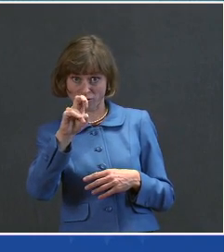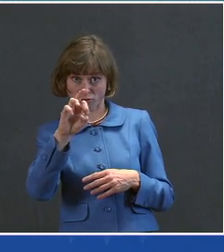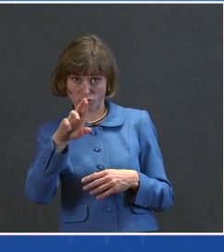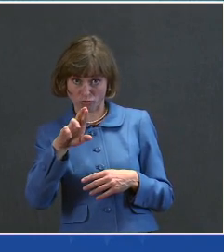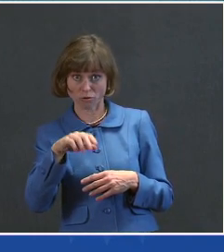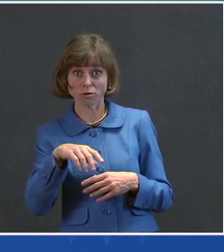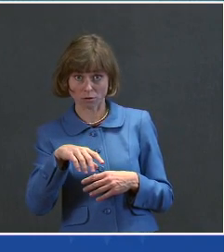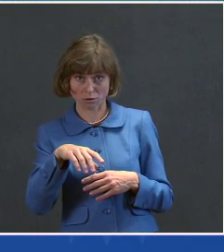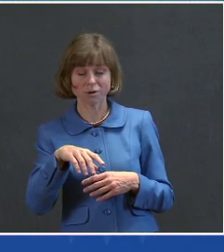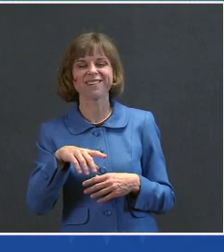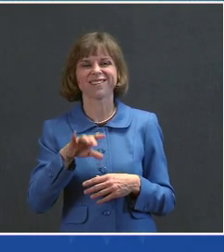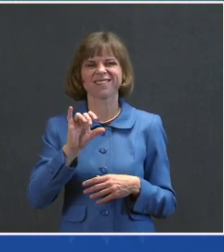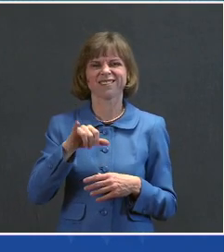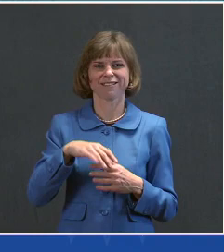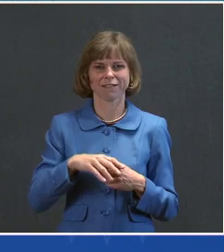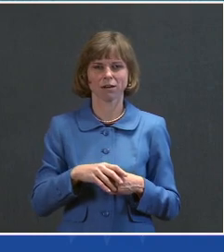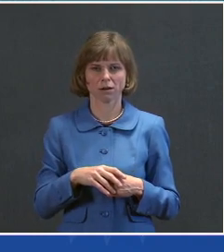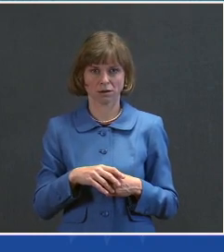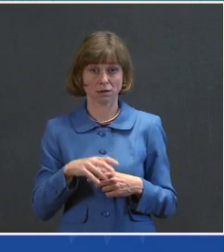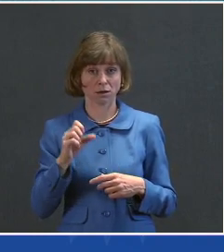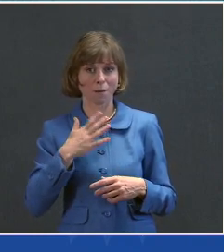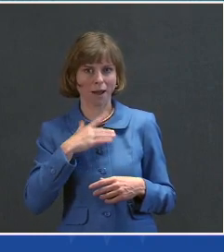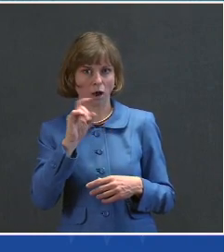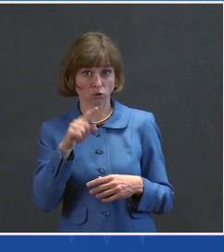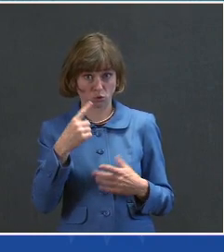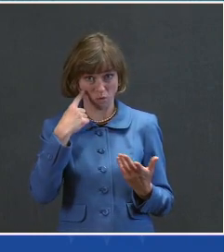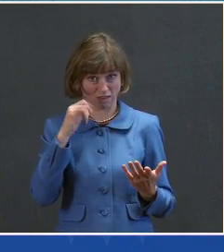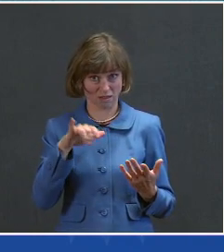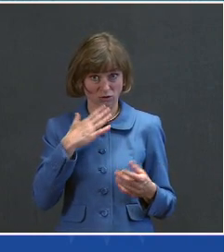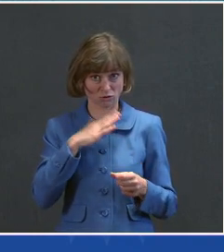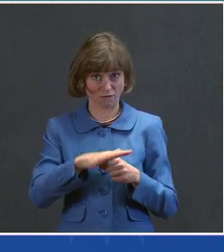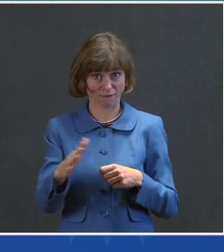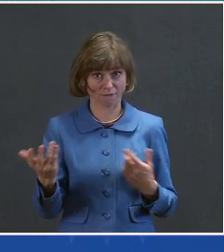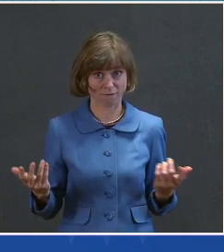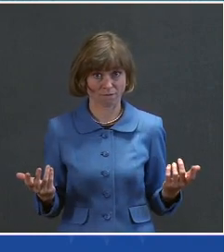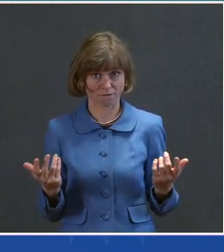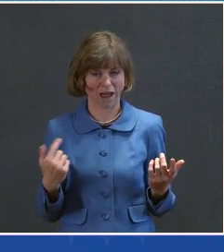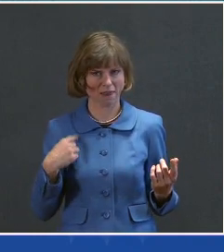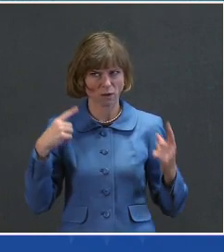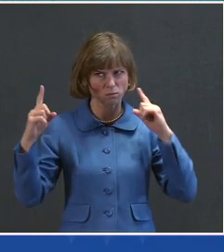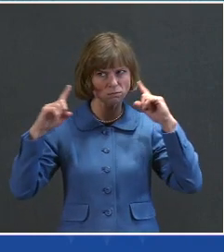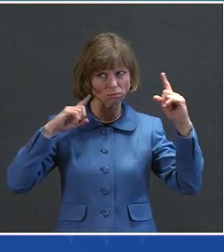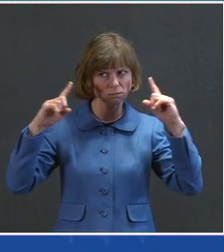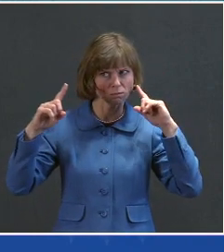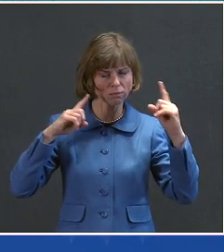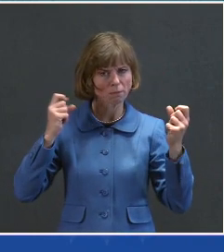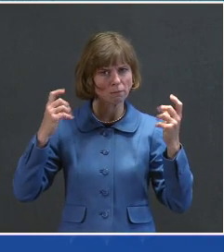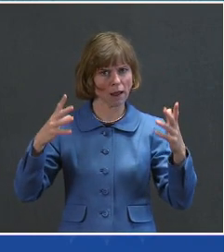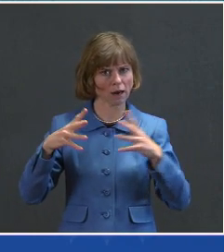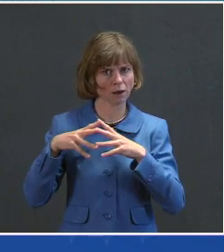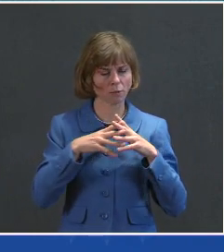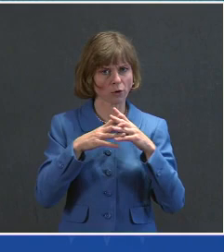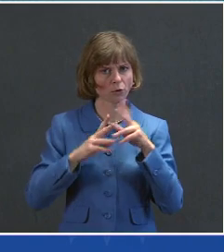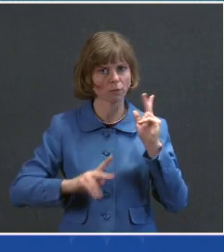Well, I guess this is my question: Do you find that to be sufficient? Because I think what we're hearing a lot from Americans is that it's -- you know,